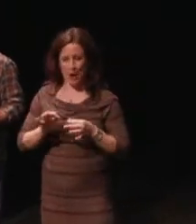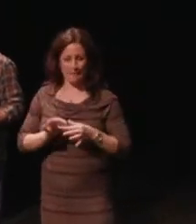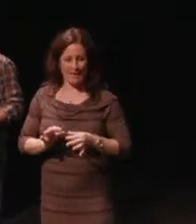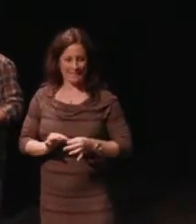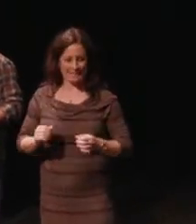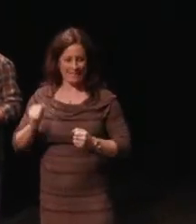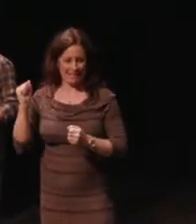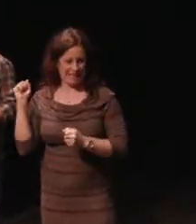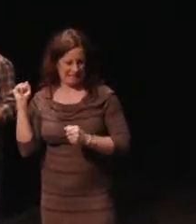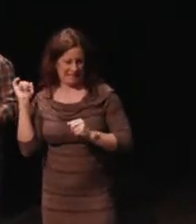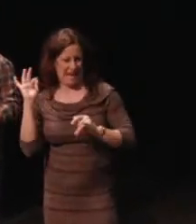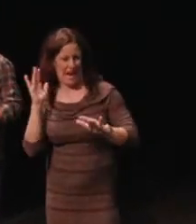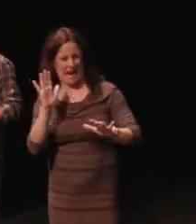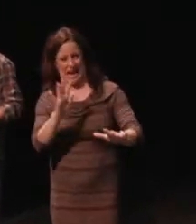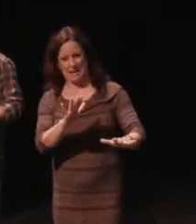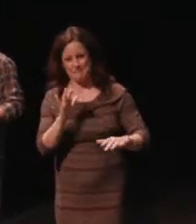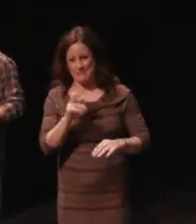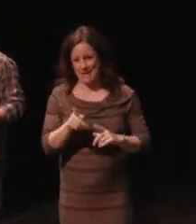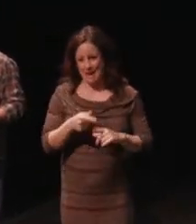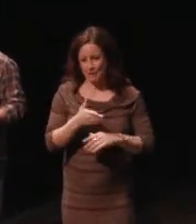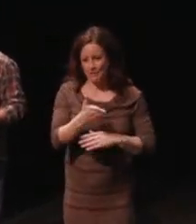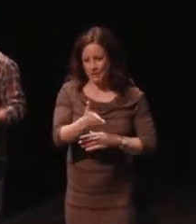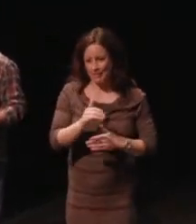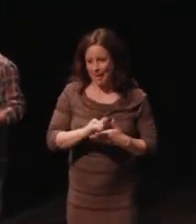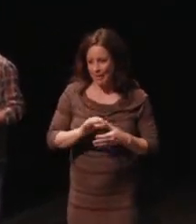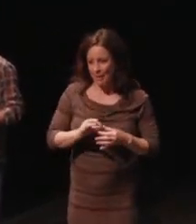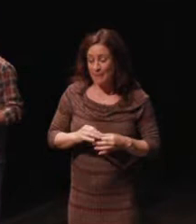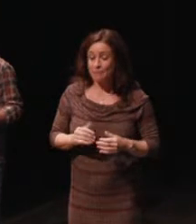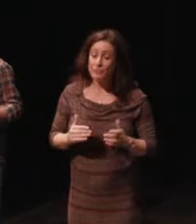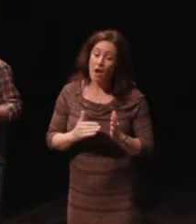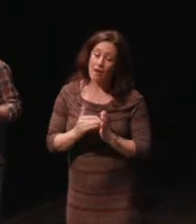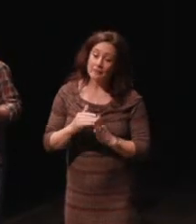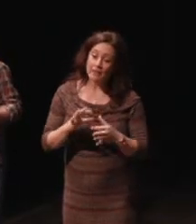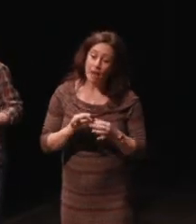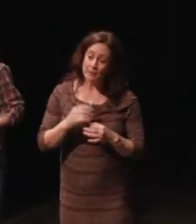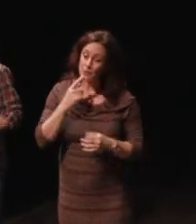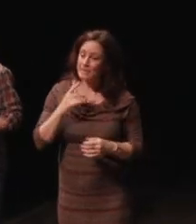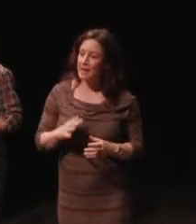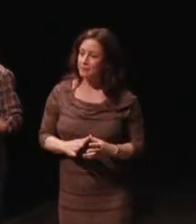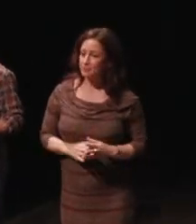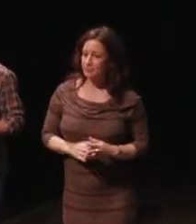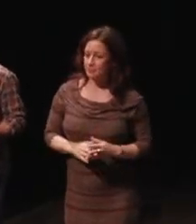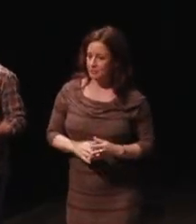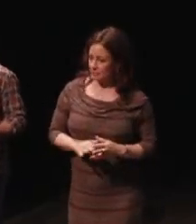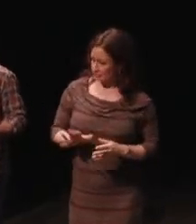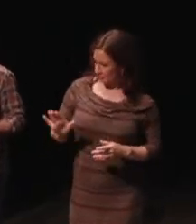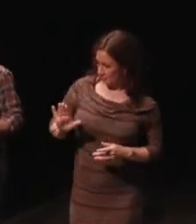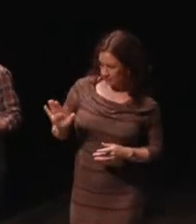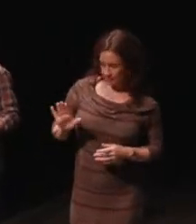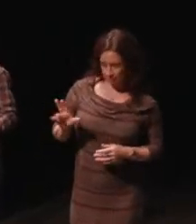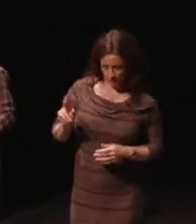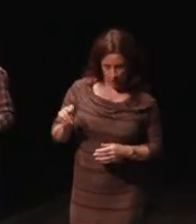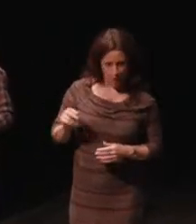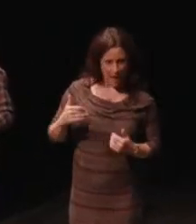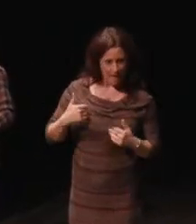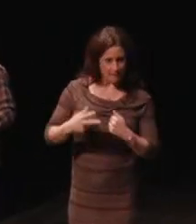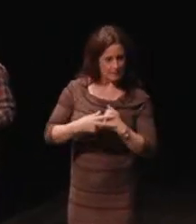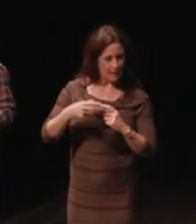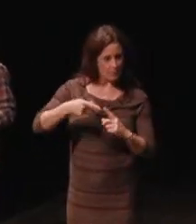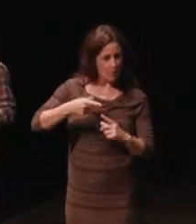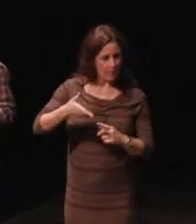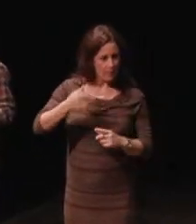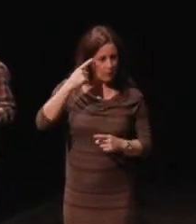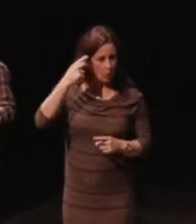A lot of comments say, "No, there's a save point there for a reason."